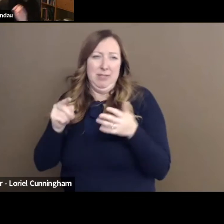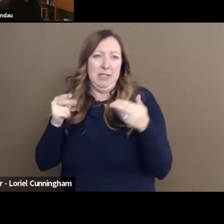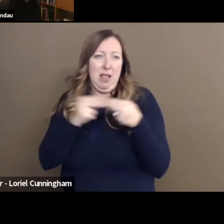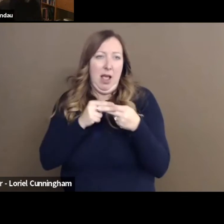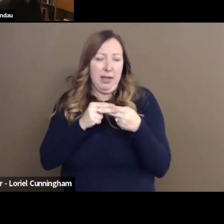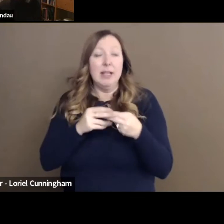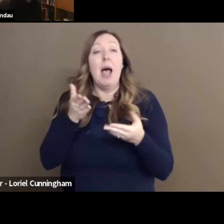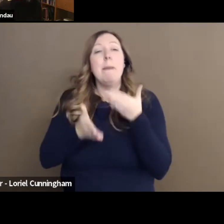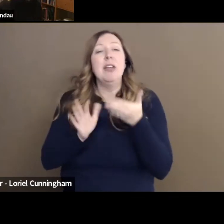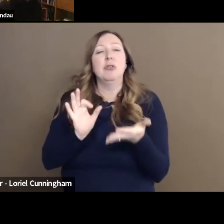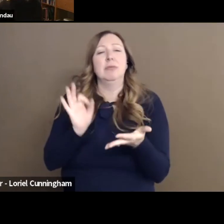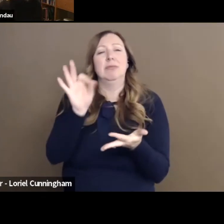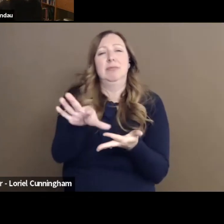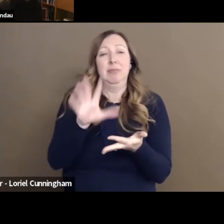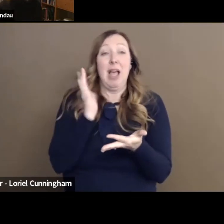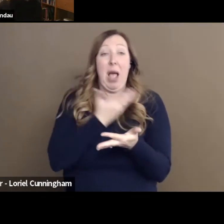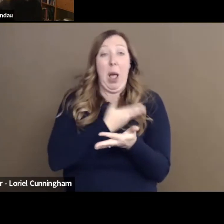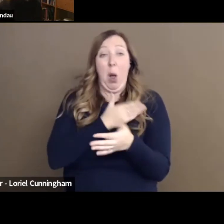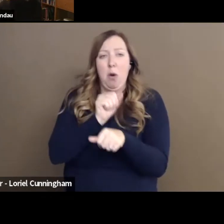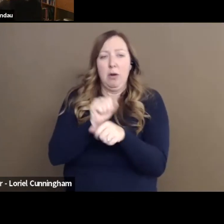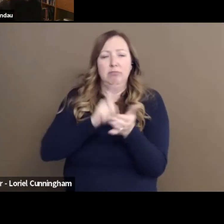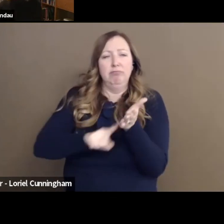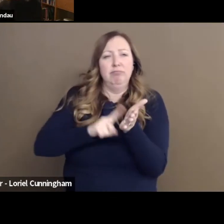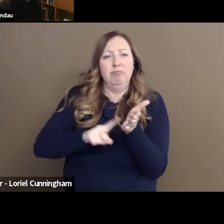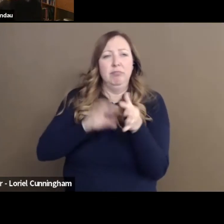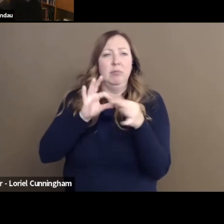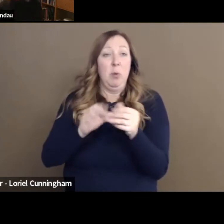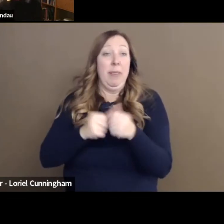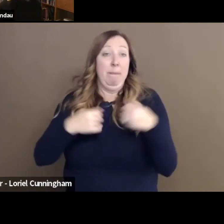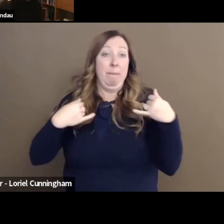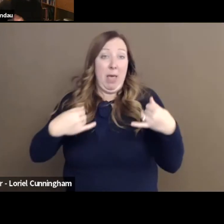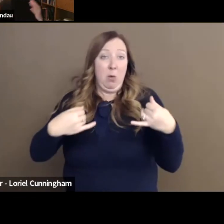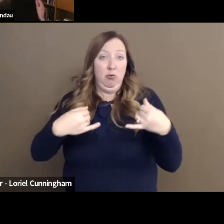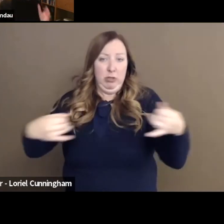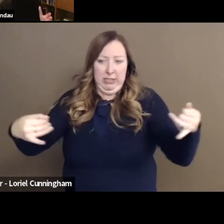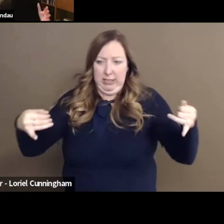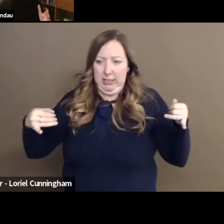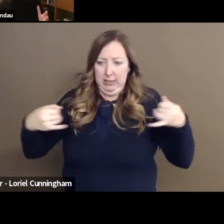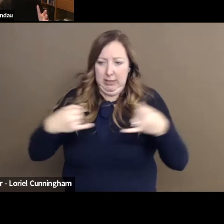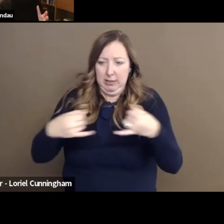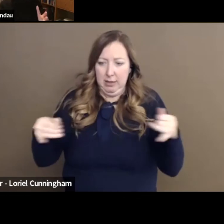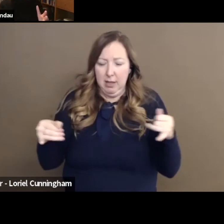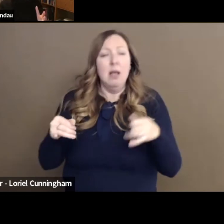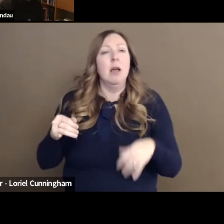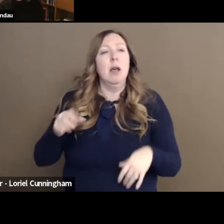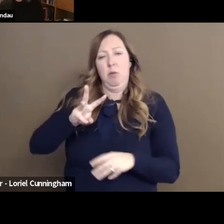work but we do have evidence that people with william syndrome also have trouble